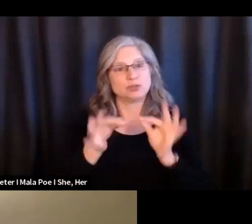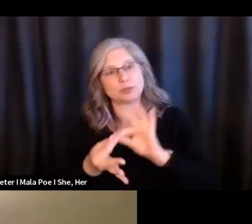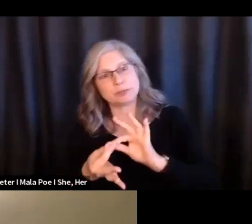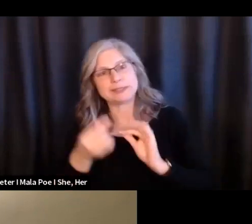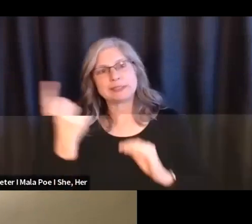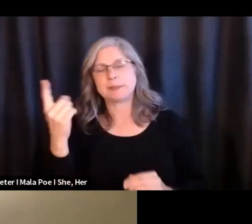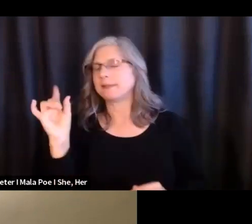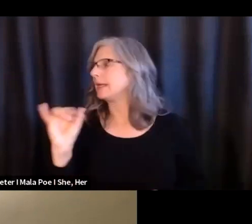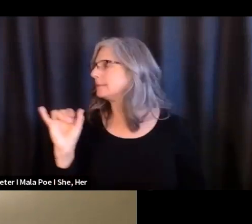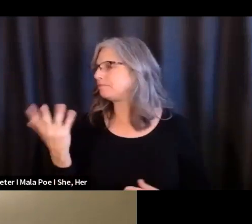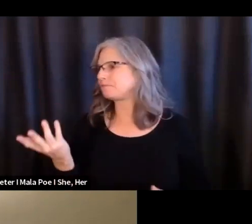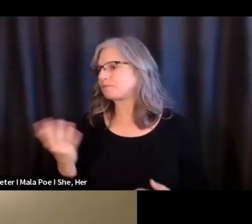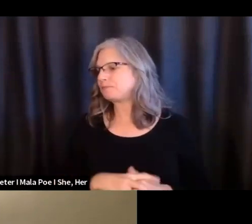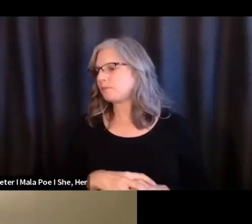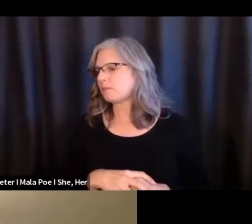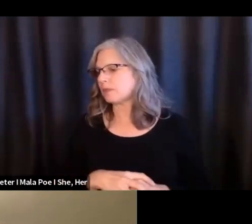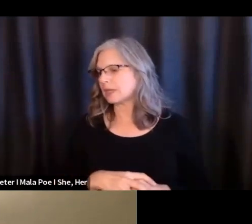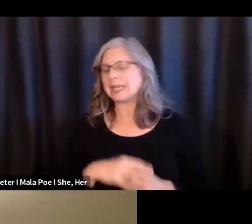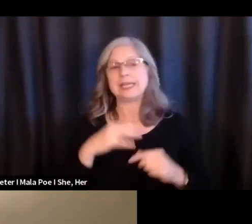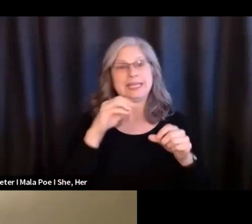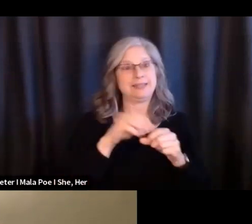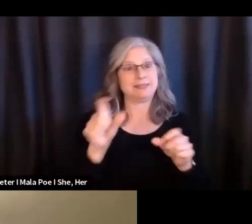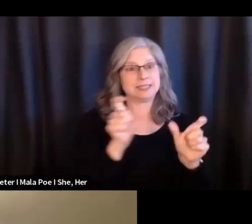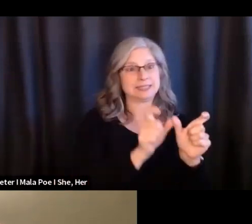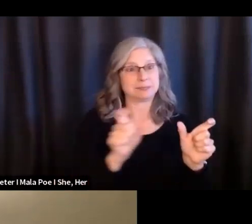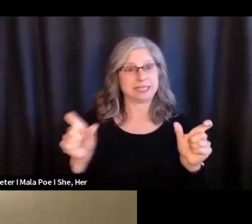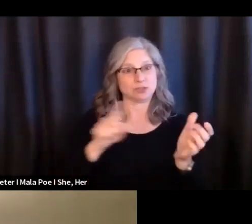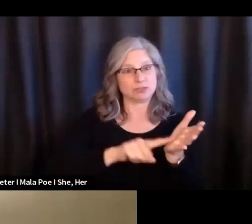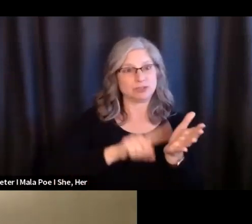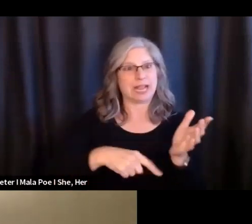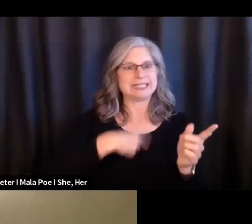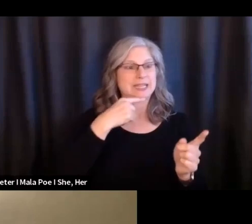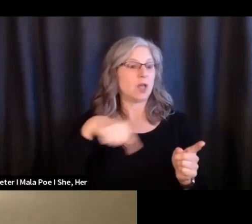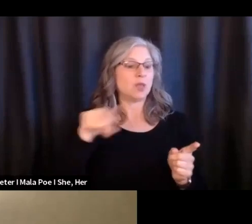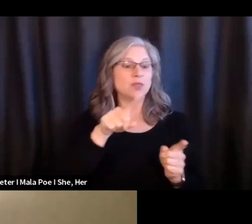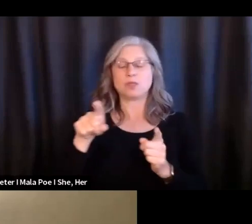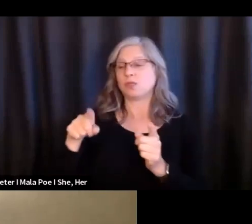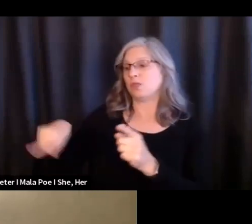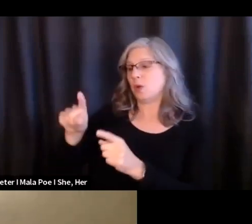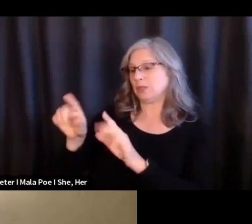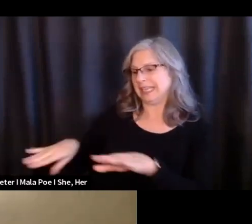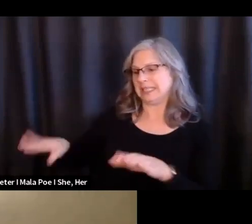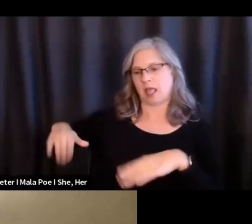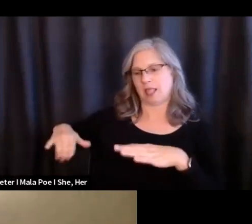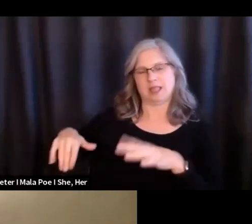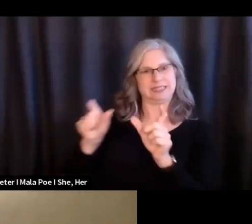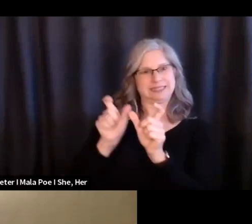like in the segmentation research, when I was saying that these kids aren't quite there, they're not segmenting words from speech,